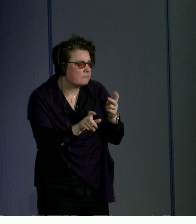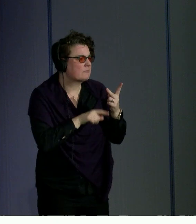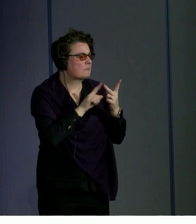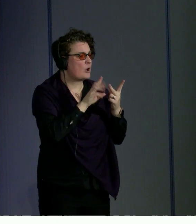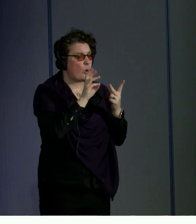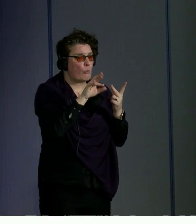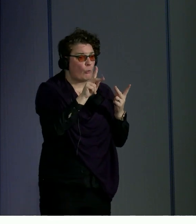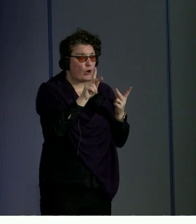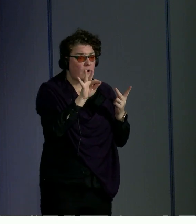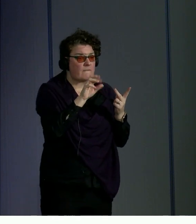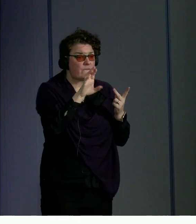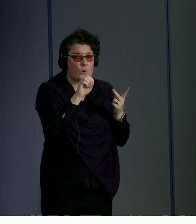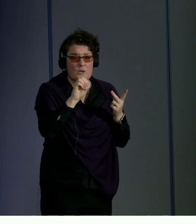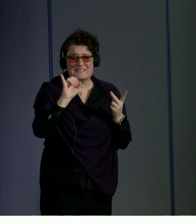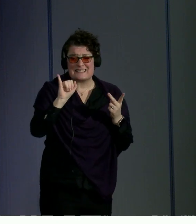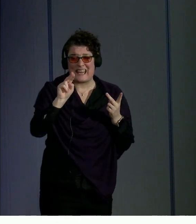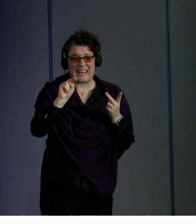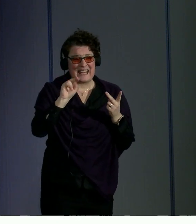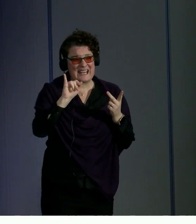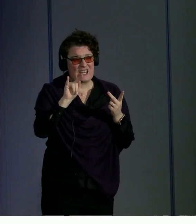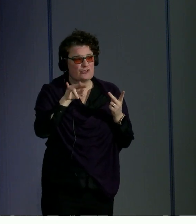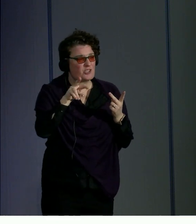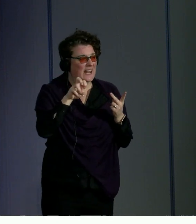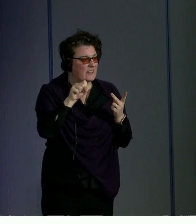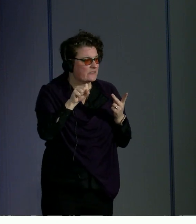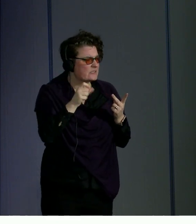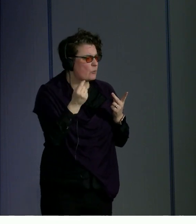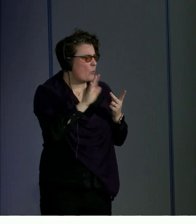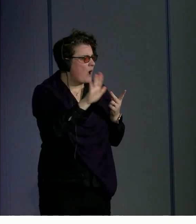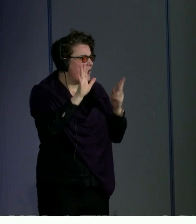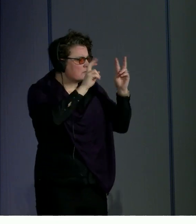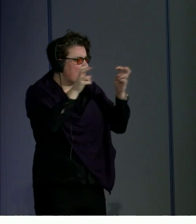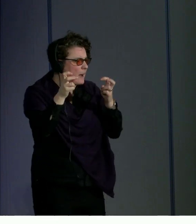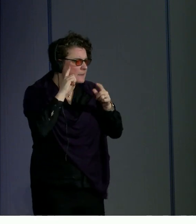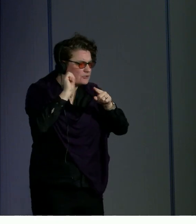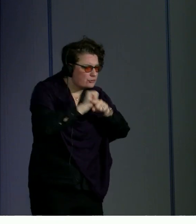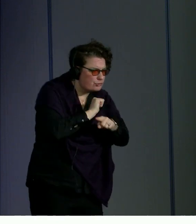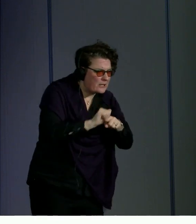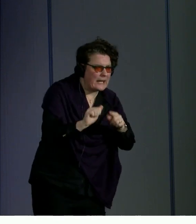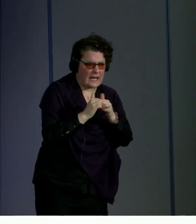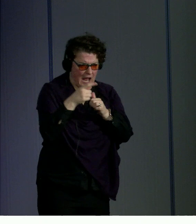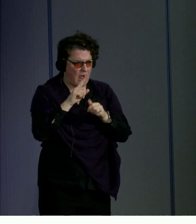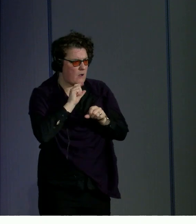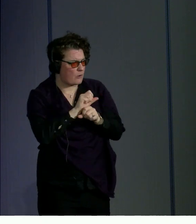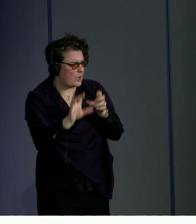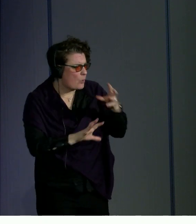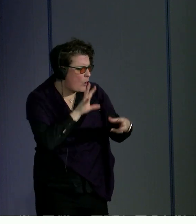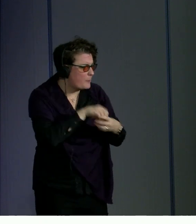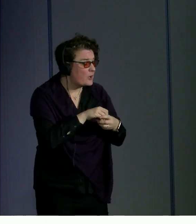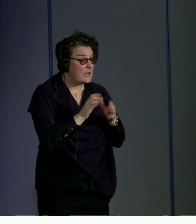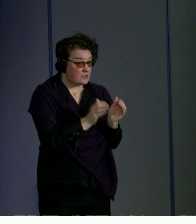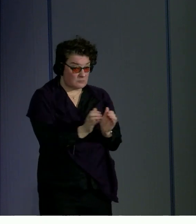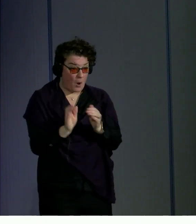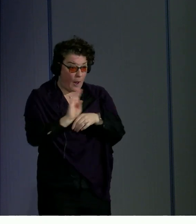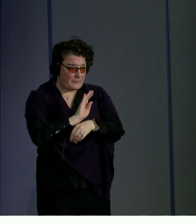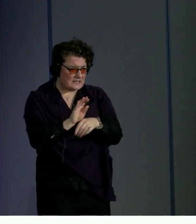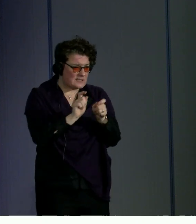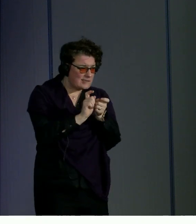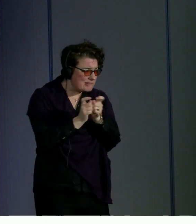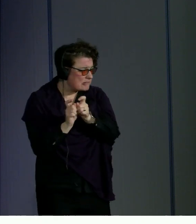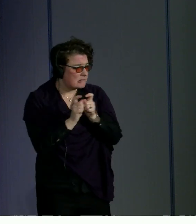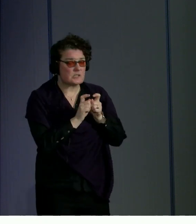Training topics, and ways that's incorporated. And small business reengineering. Elaine, please